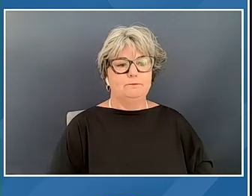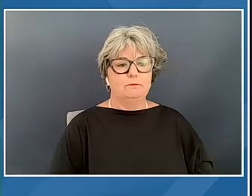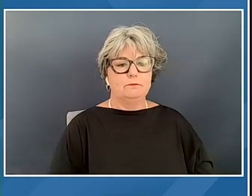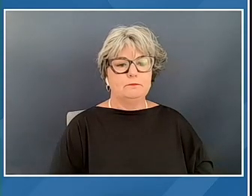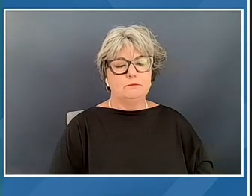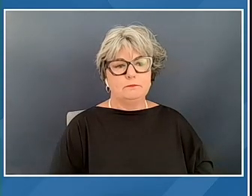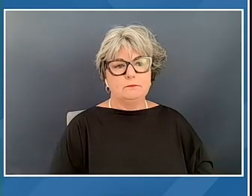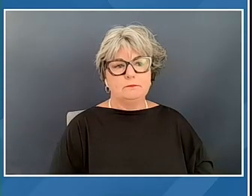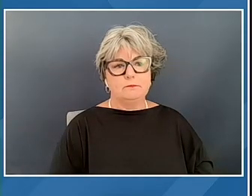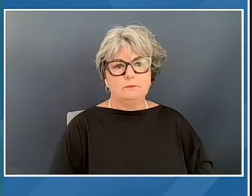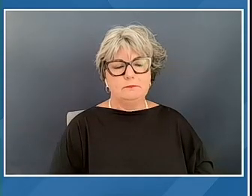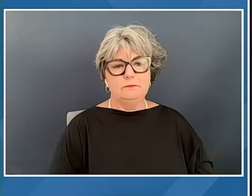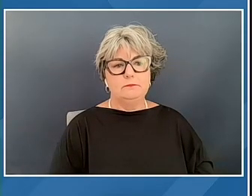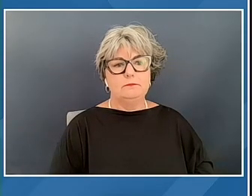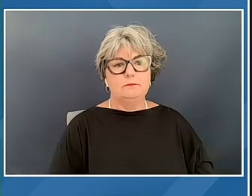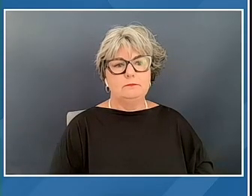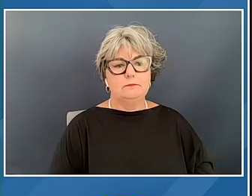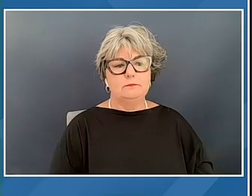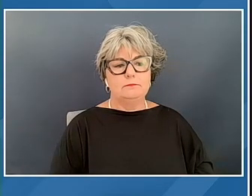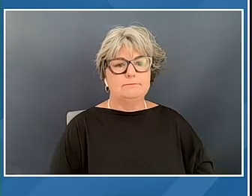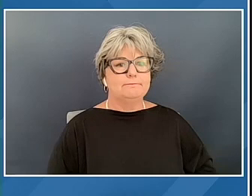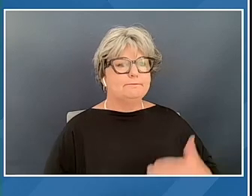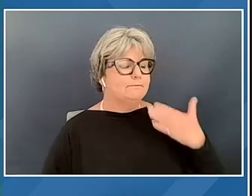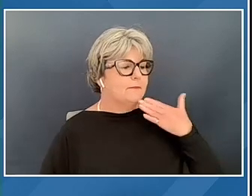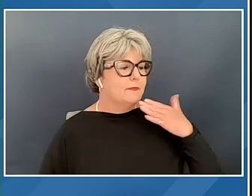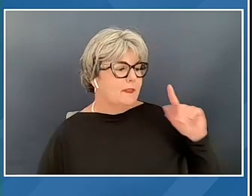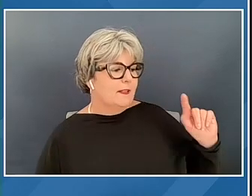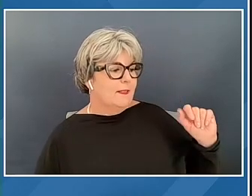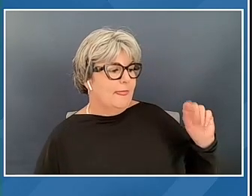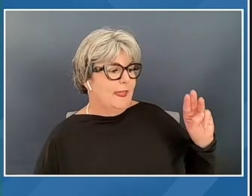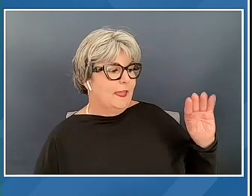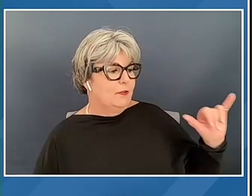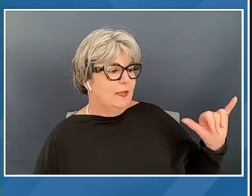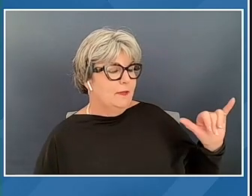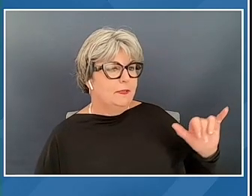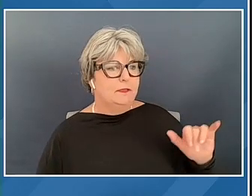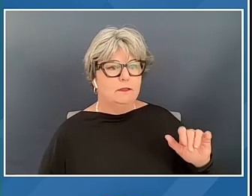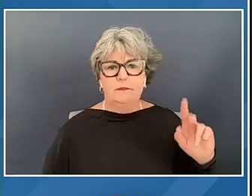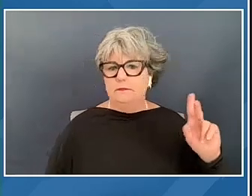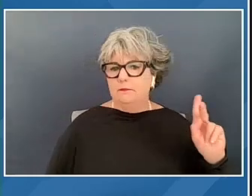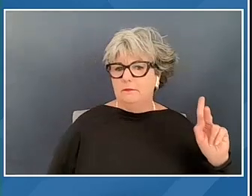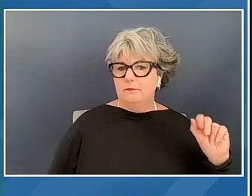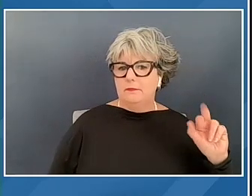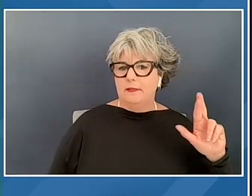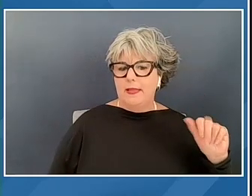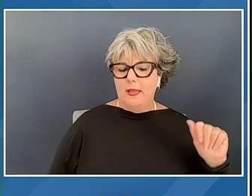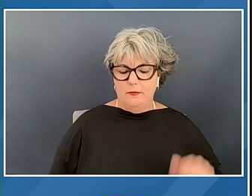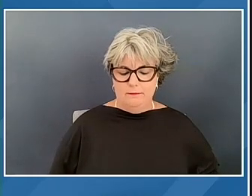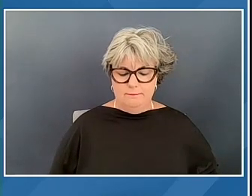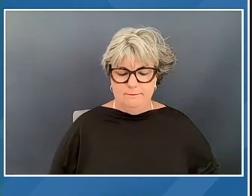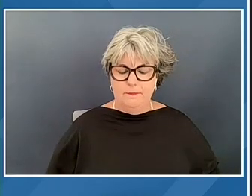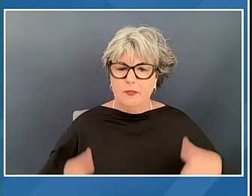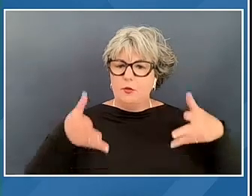Okay. Thank you, Tamy. Kyra? I think with our remaining time, it would be really helpful to hear from the